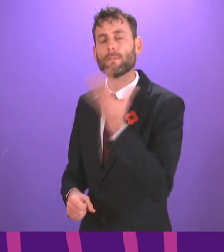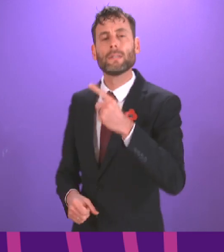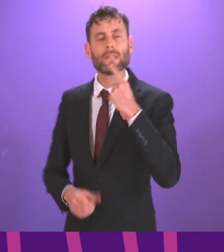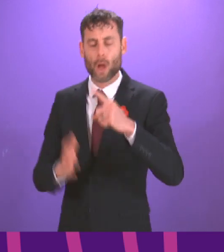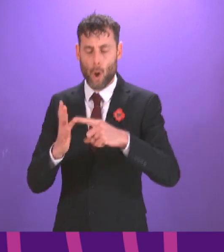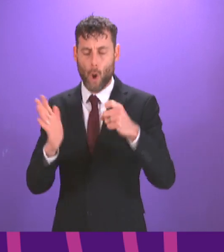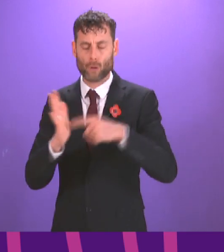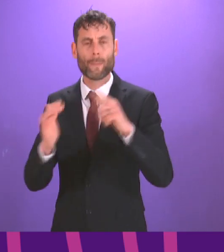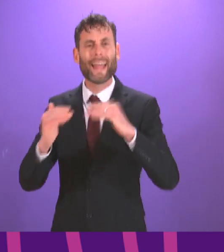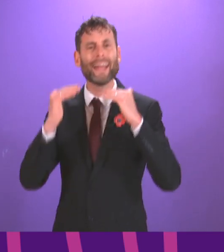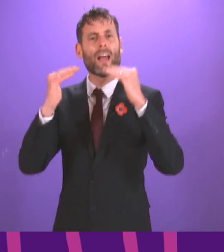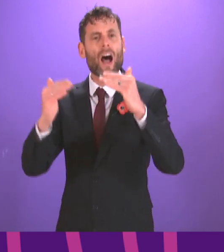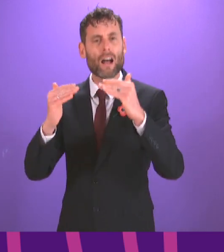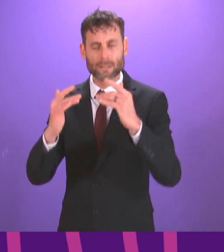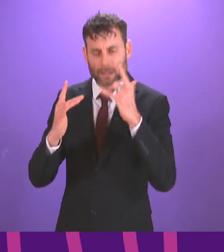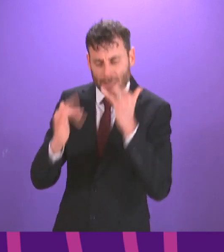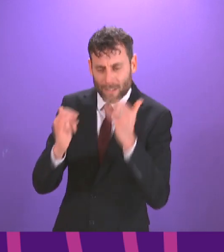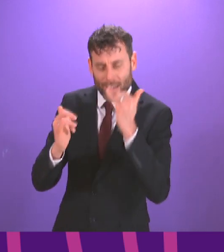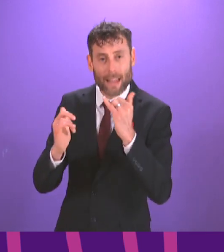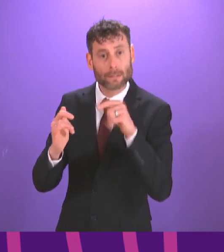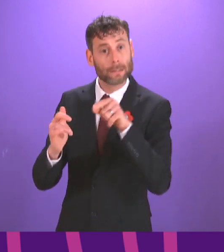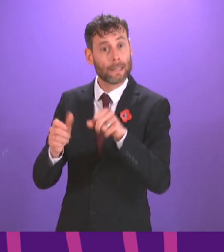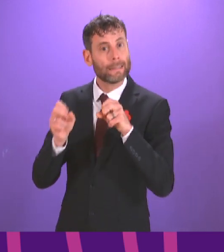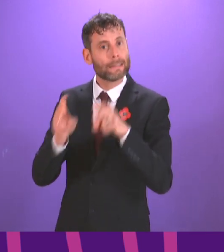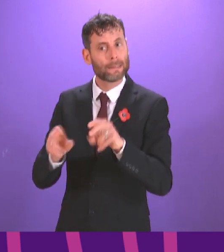testing programme for schools would be fully operational. Can the First Minister confirm